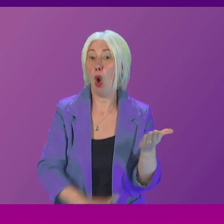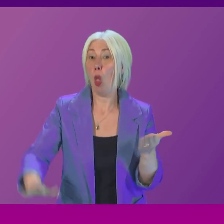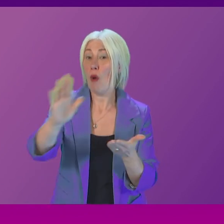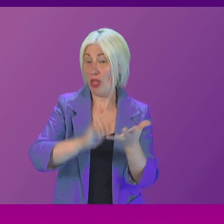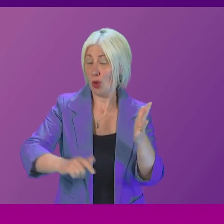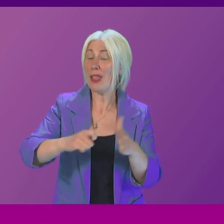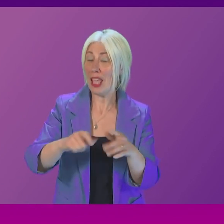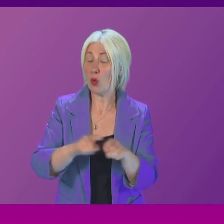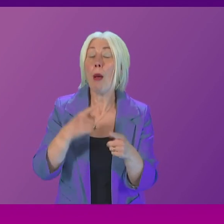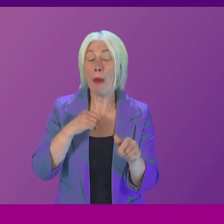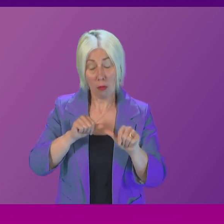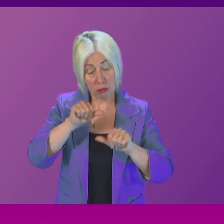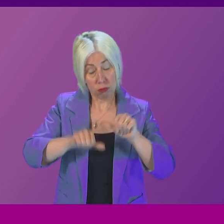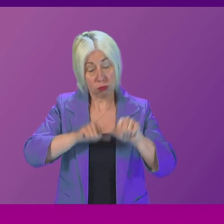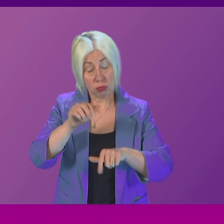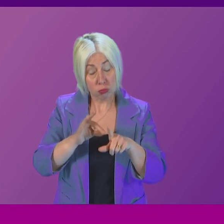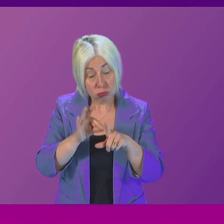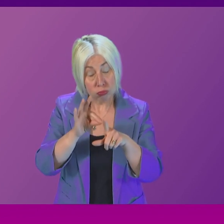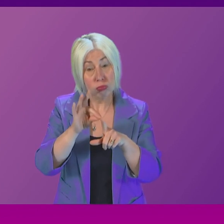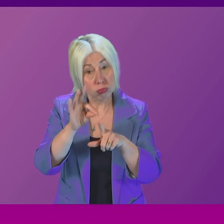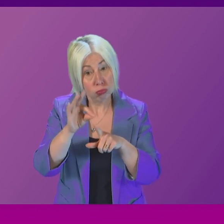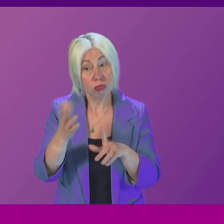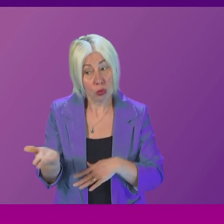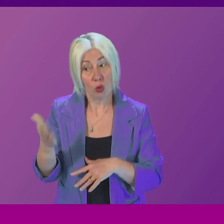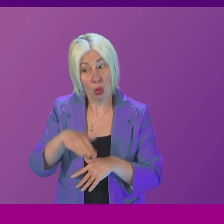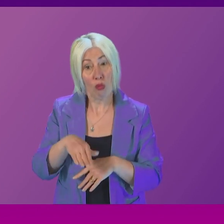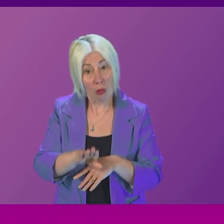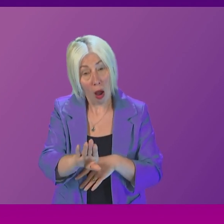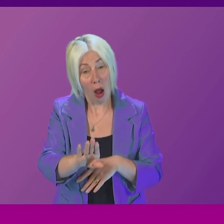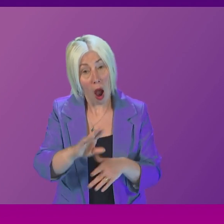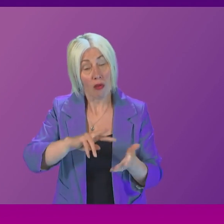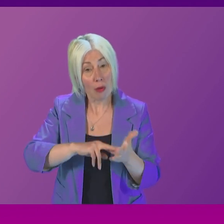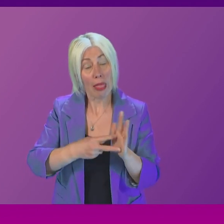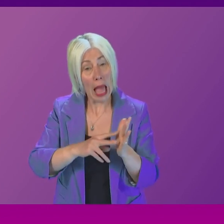We are making progress in relation to the recovery plan that Anas Sarwar mentioned.